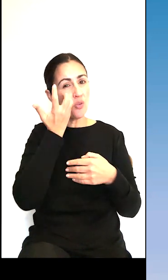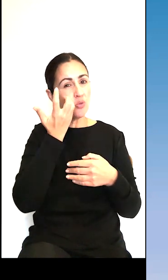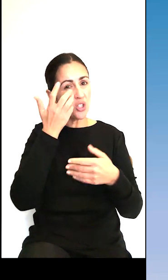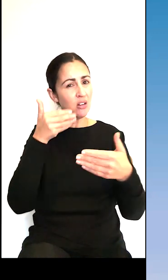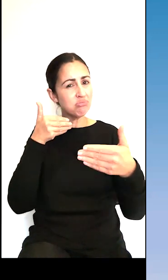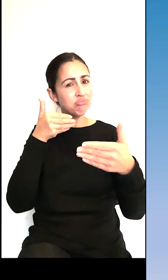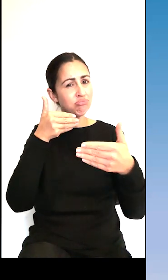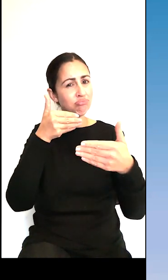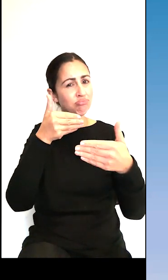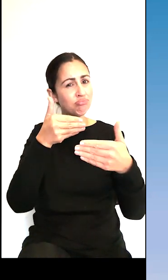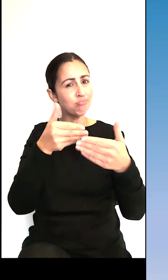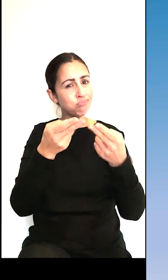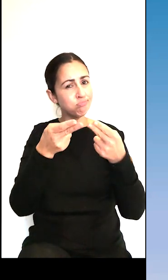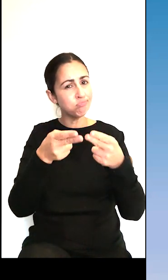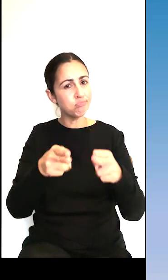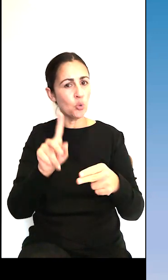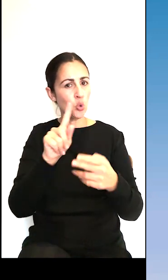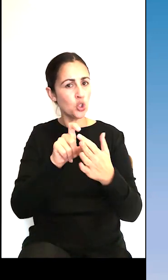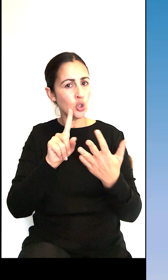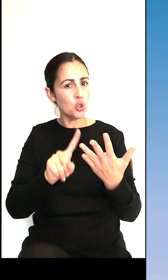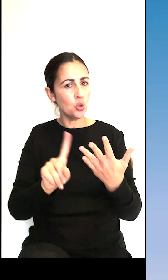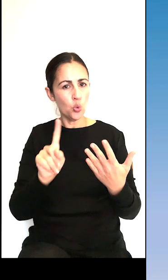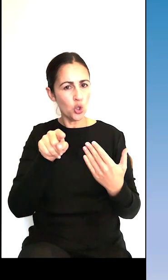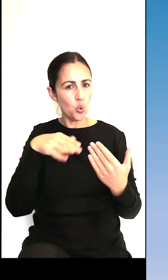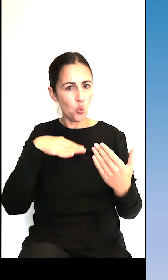sure that you do have that. You are in control of your decisions.